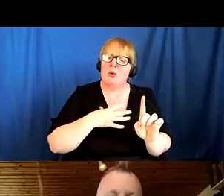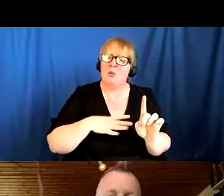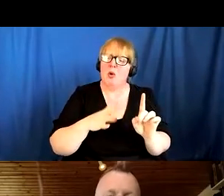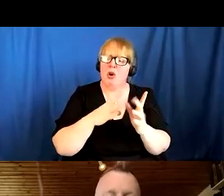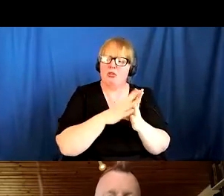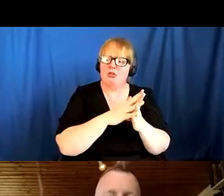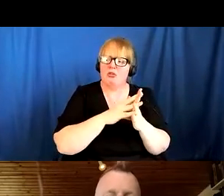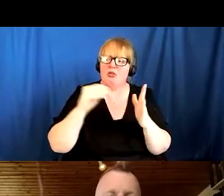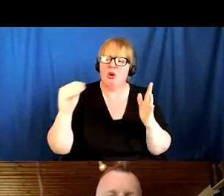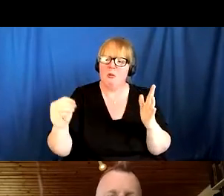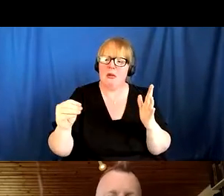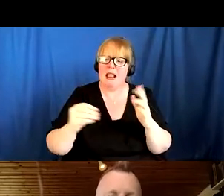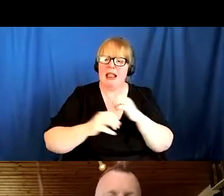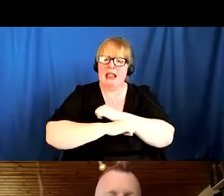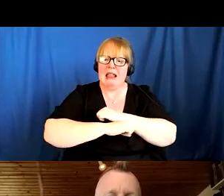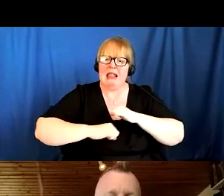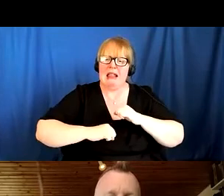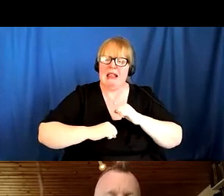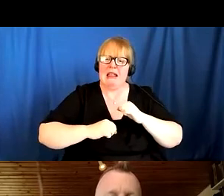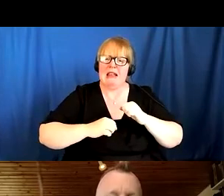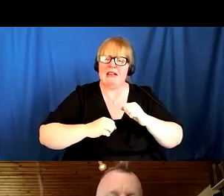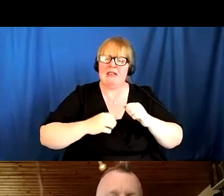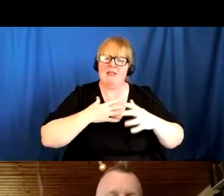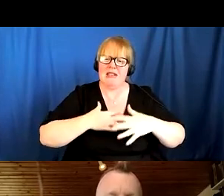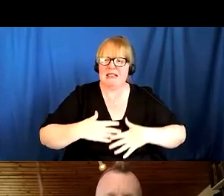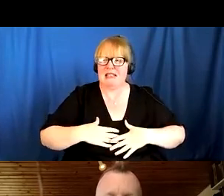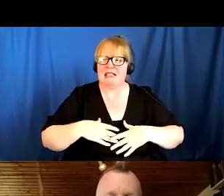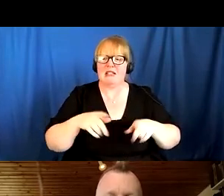I would do physically when I run a LARP. So, we have a workshop space and then we